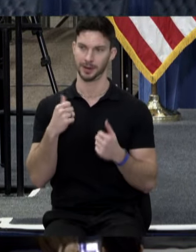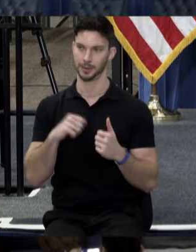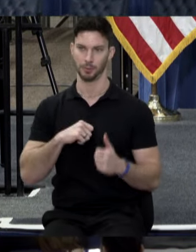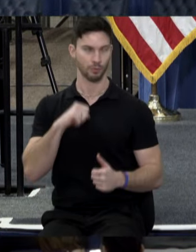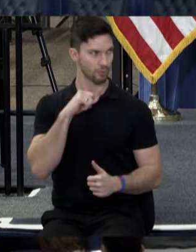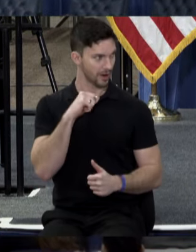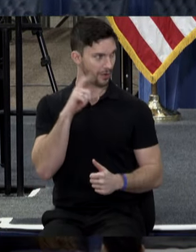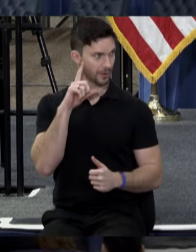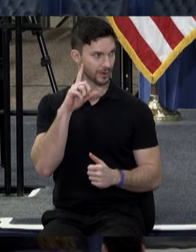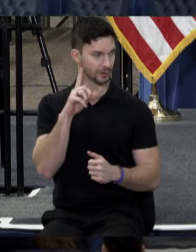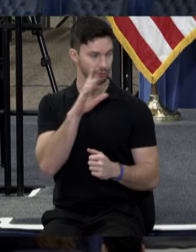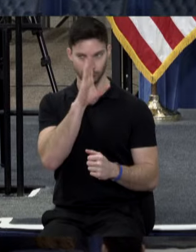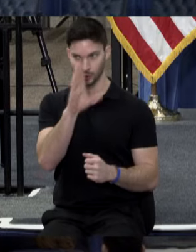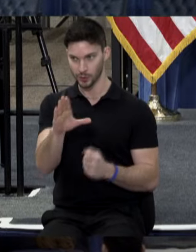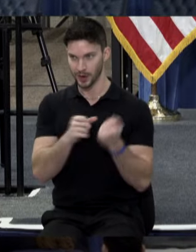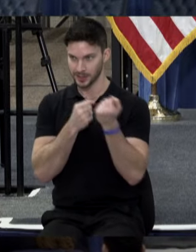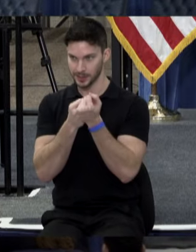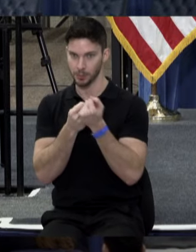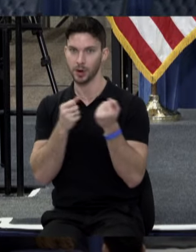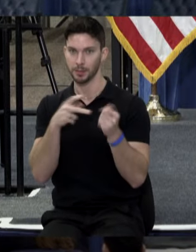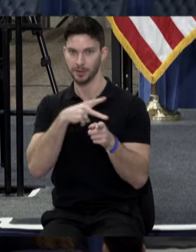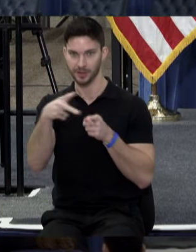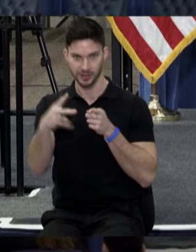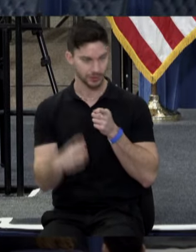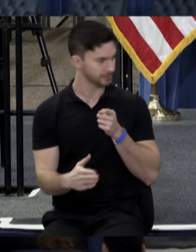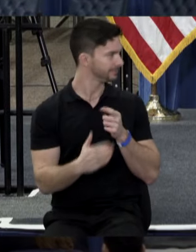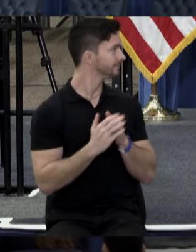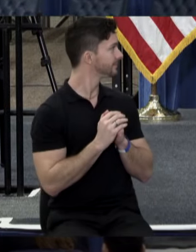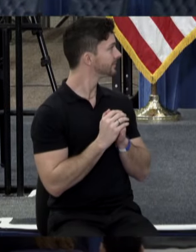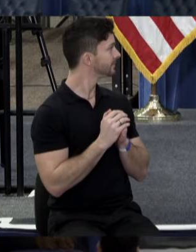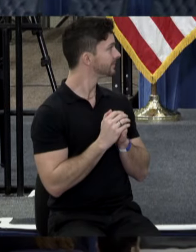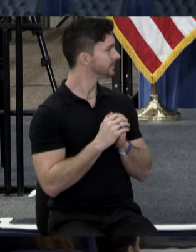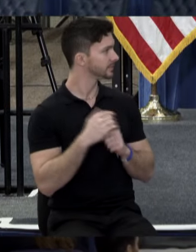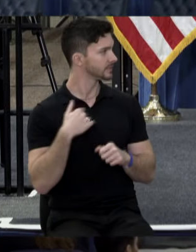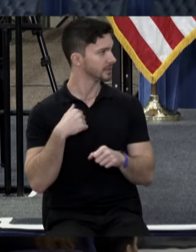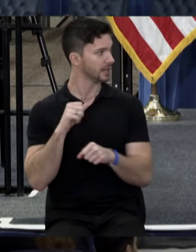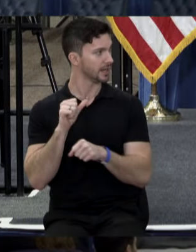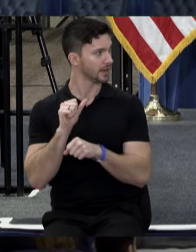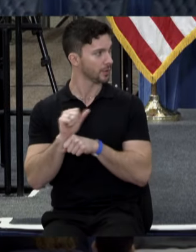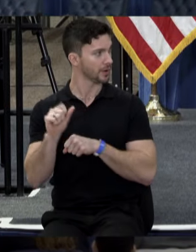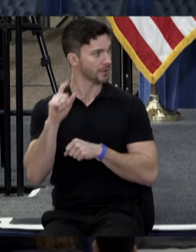professional, DSP, at SPIN in Pennsylvania. I worked in this field for over 25 years,